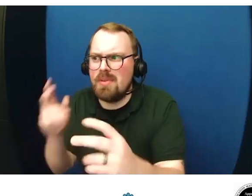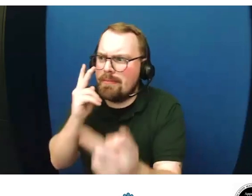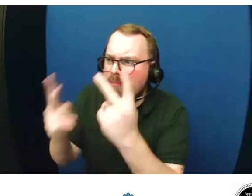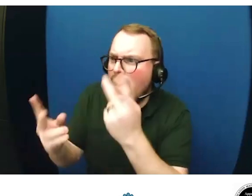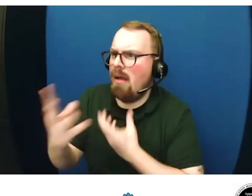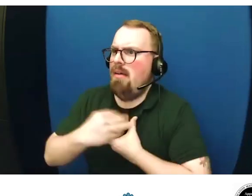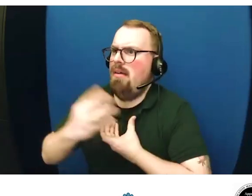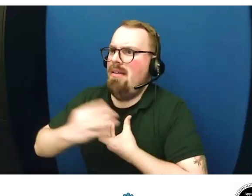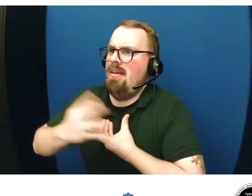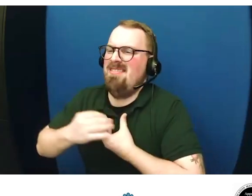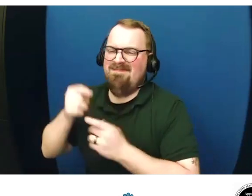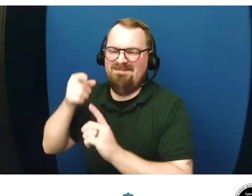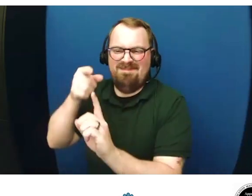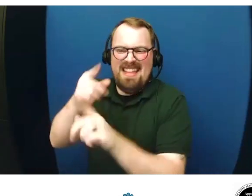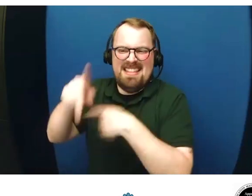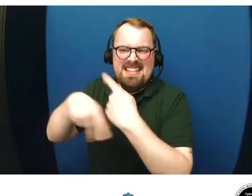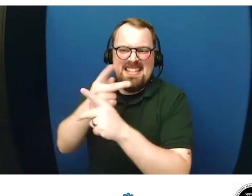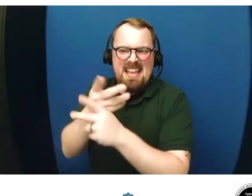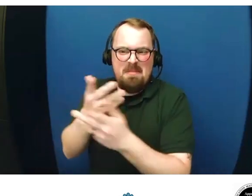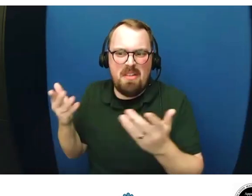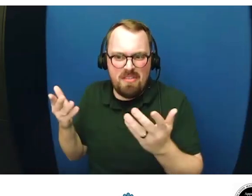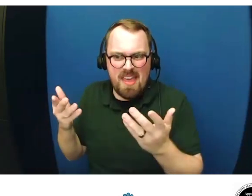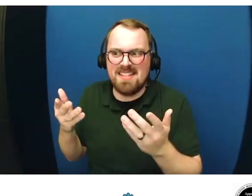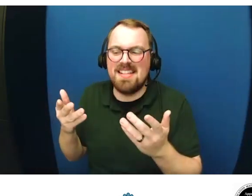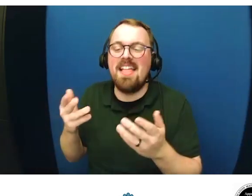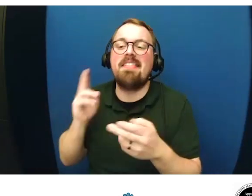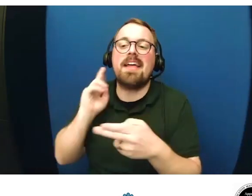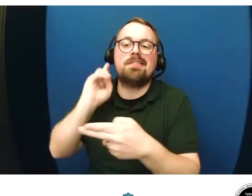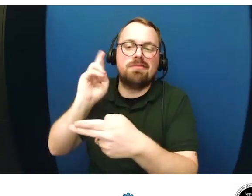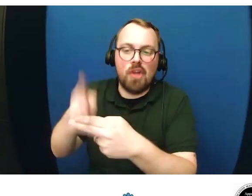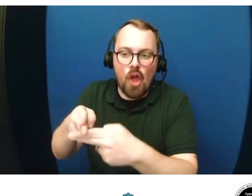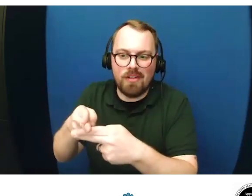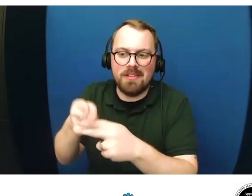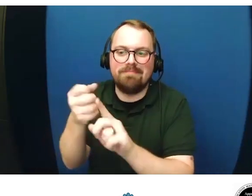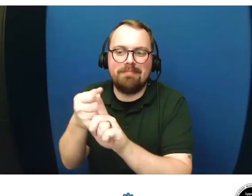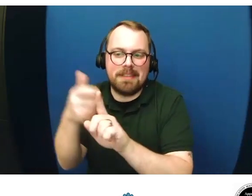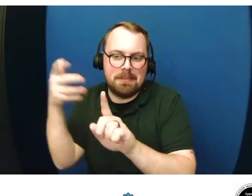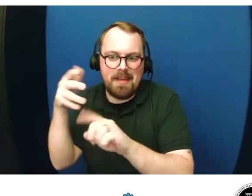Those are the types of things that are considered Expanded Core Curriculum